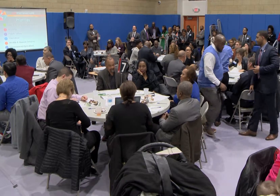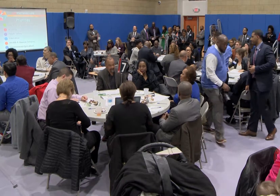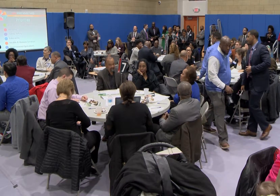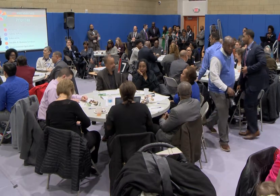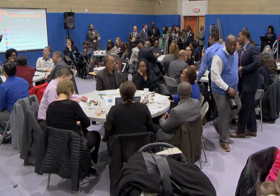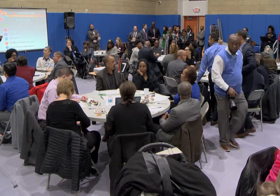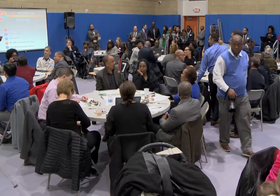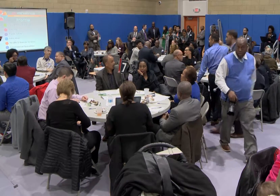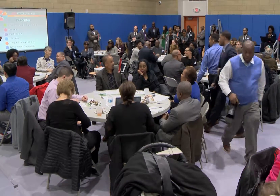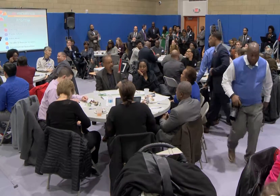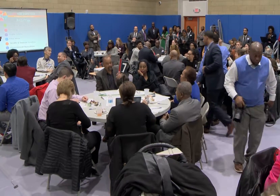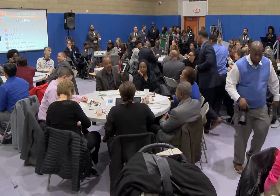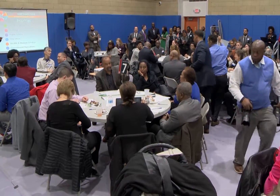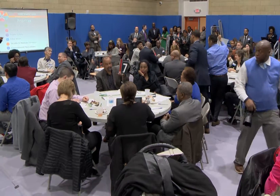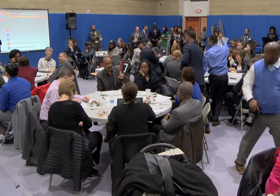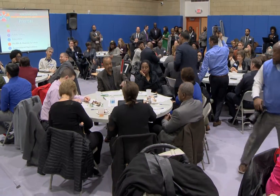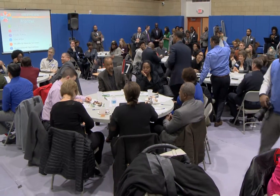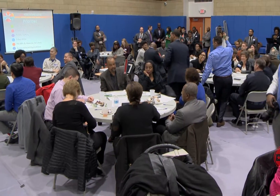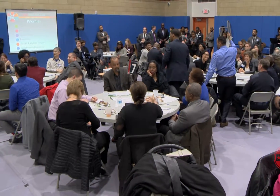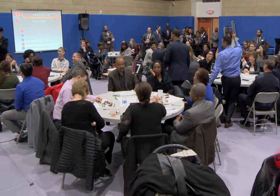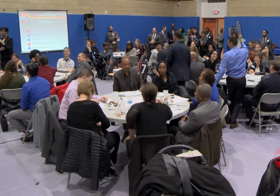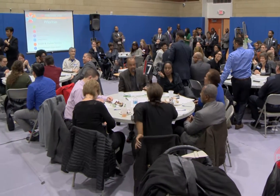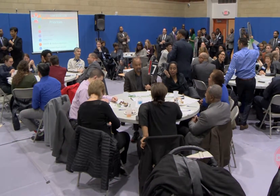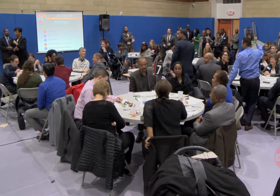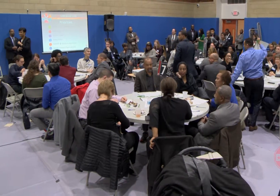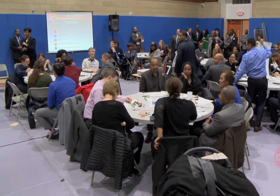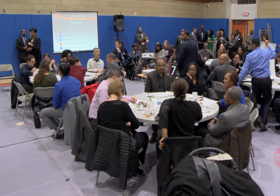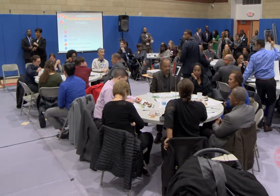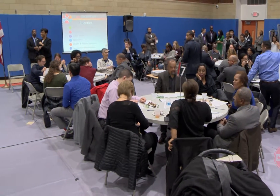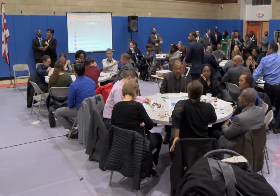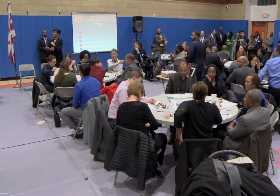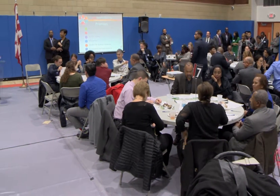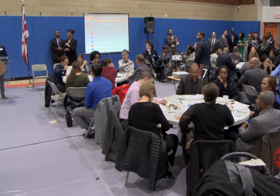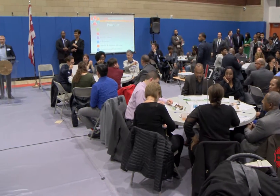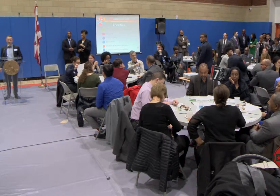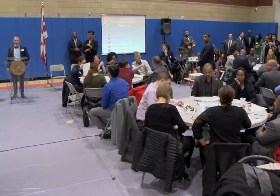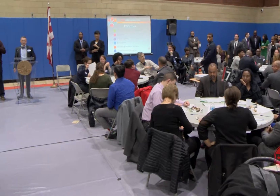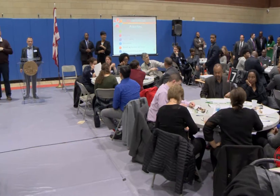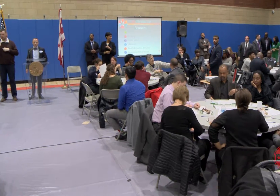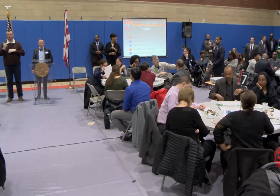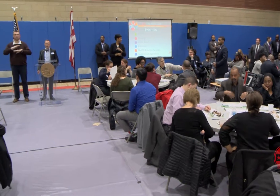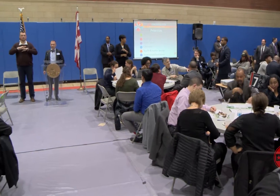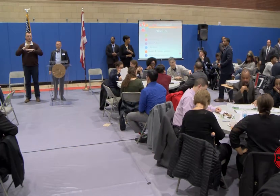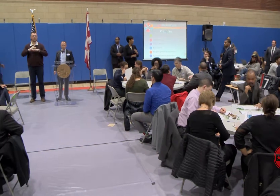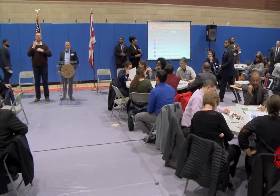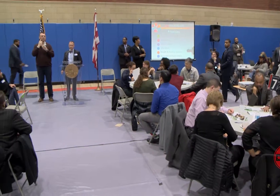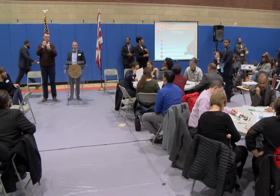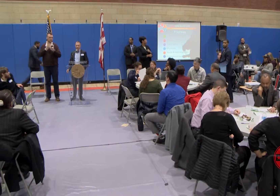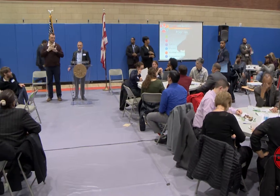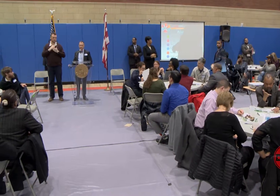DID IT BALANCE? IS THAT A HUNDRED DOLLARS? ANOTHER TABLE THAT I WAS TOLD ABOUT WAS TABLE 8.